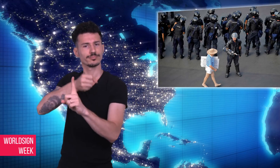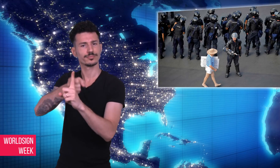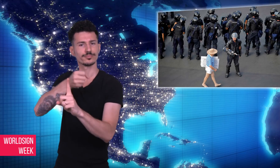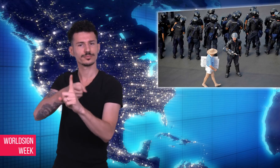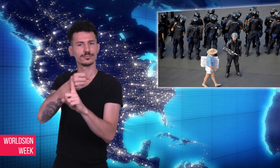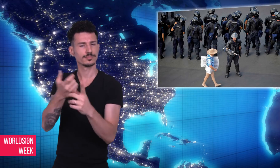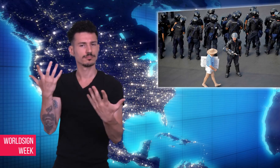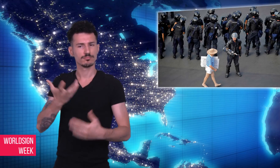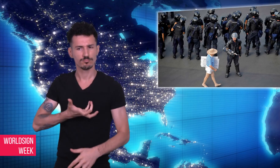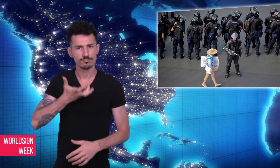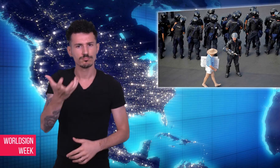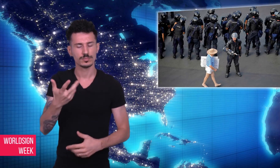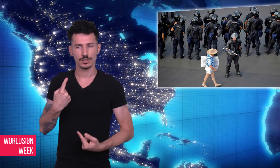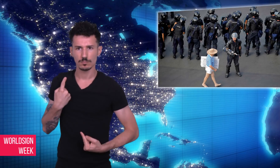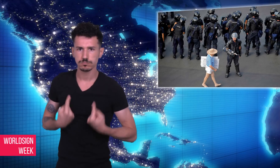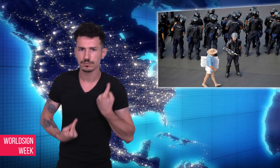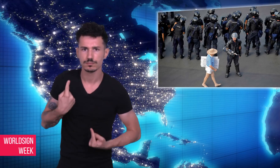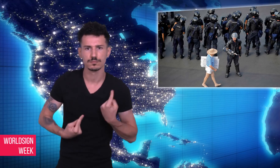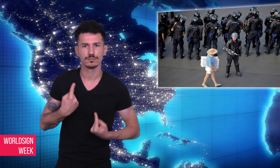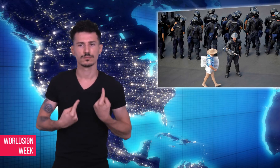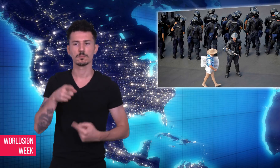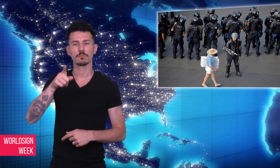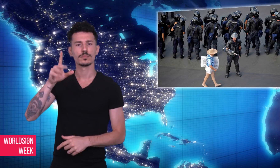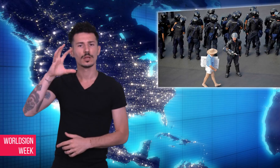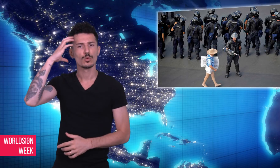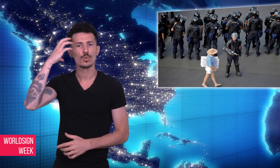people were injured by tear gas and